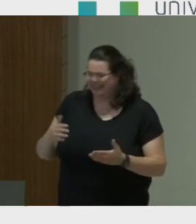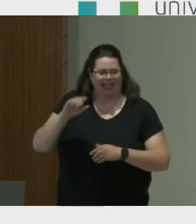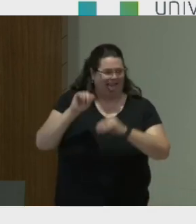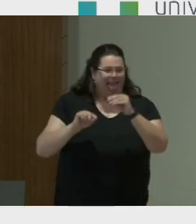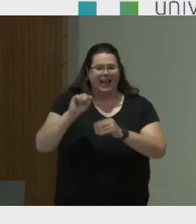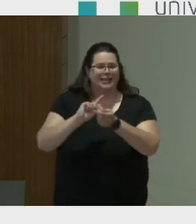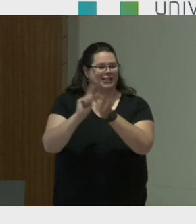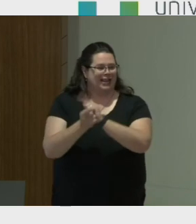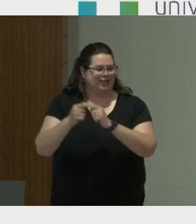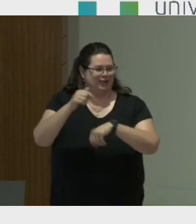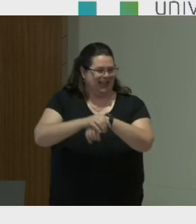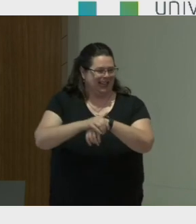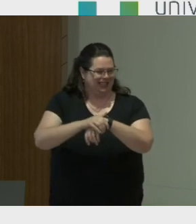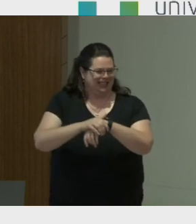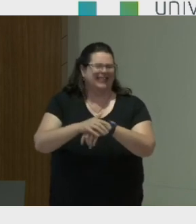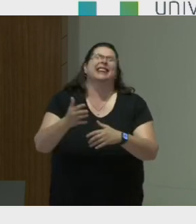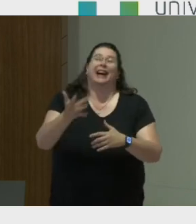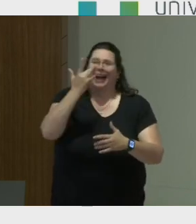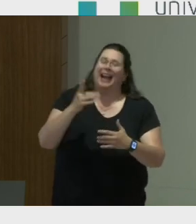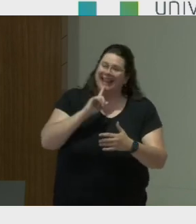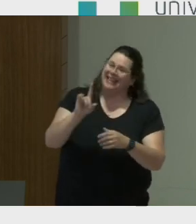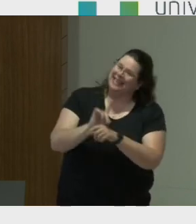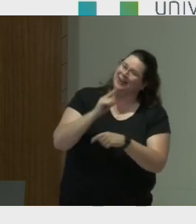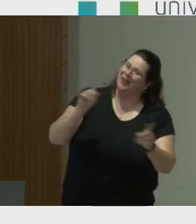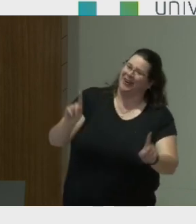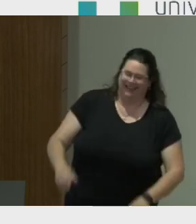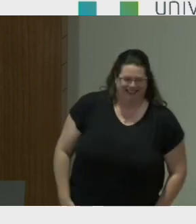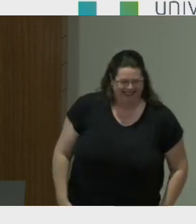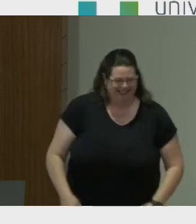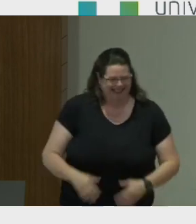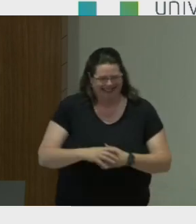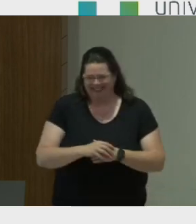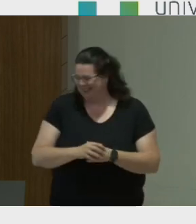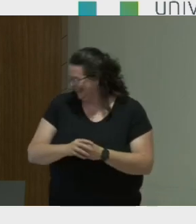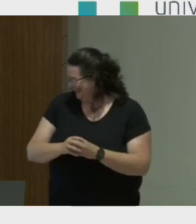So the risk factors are, and that's an important slide.